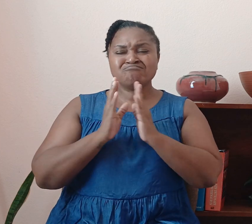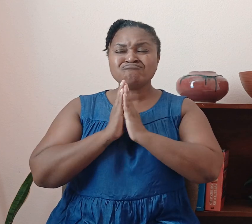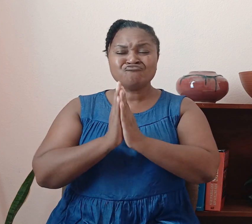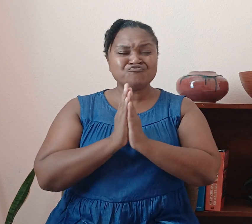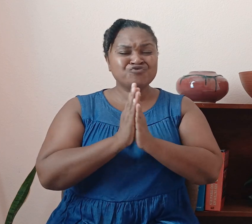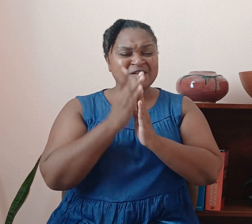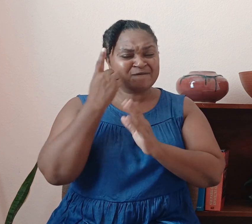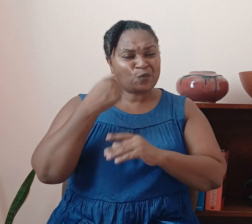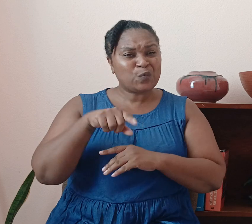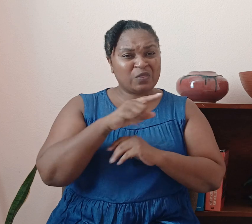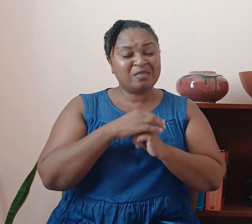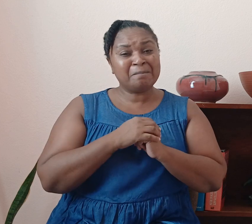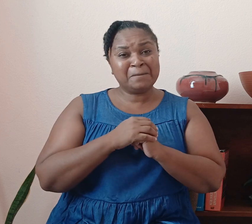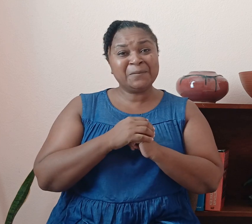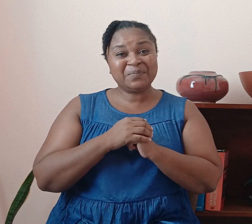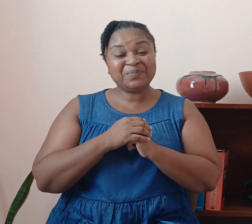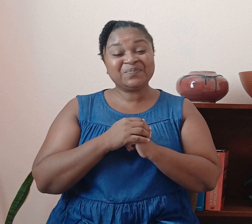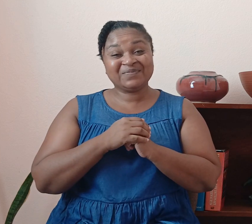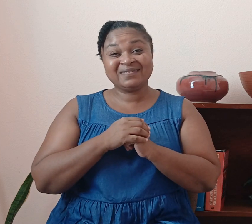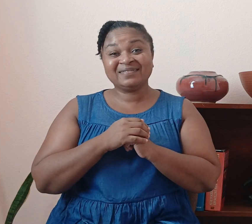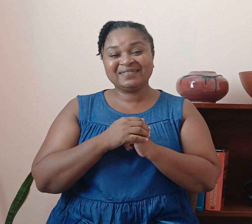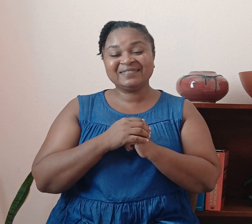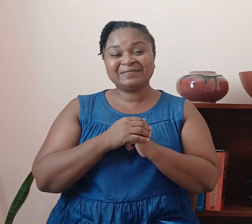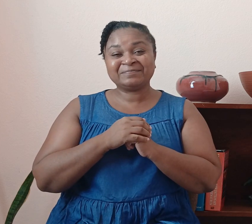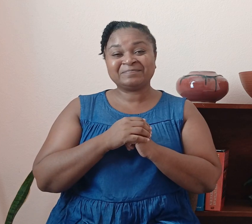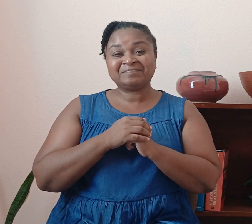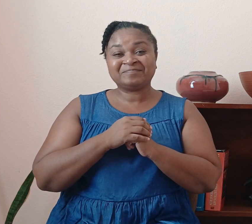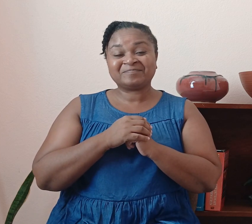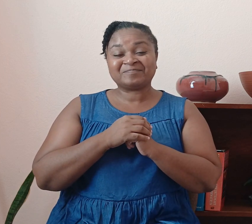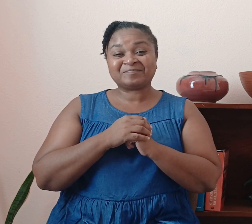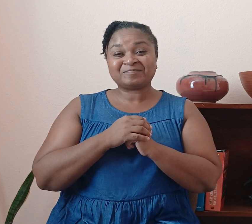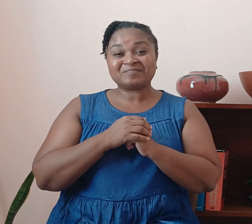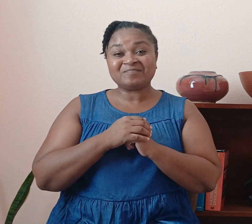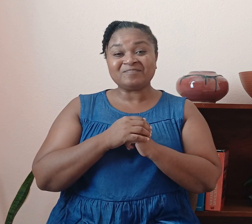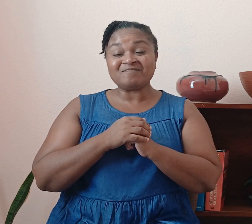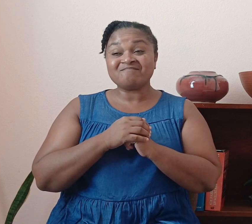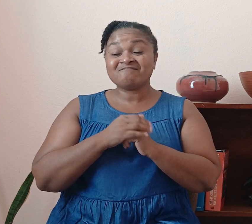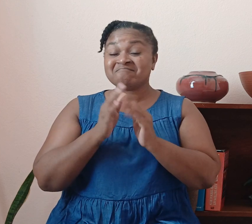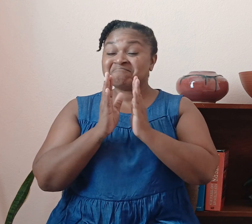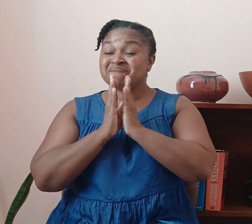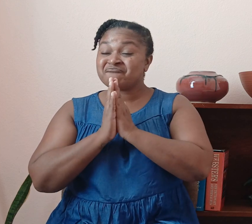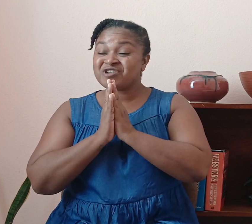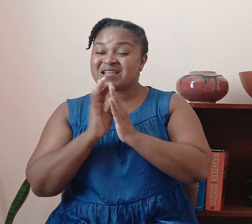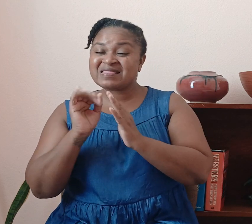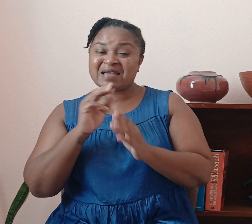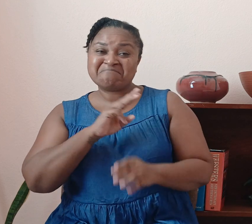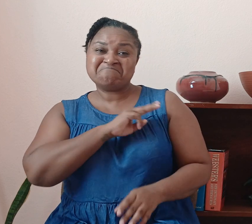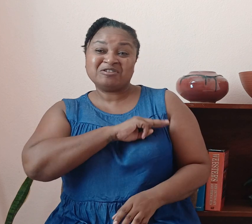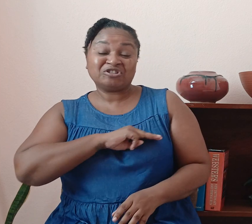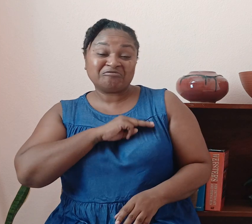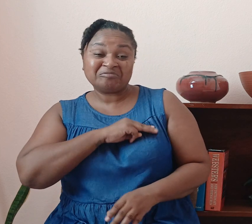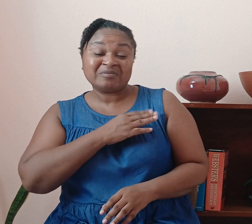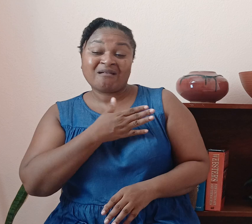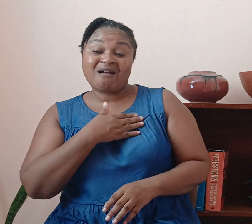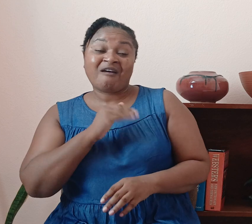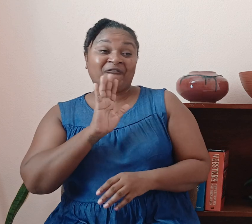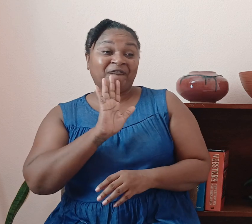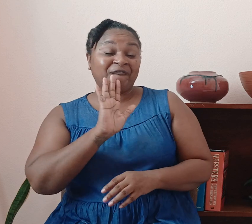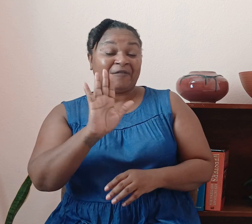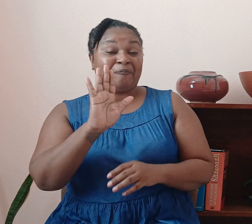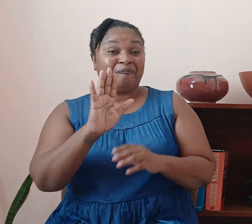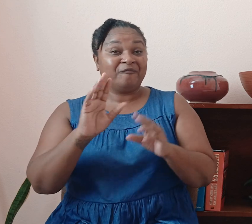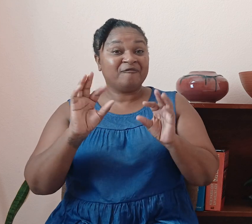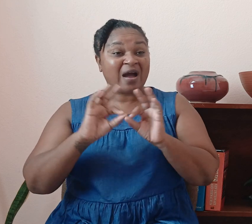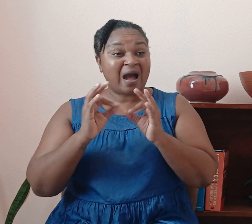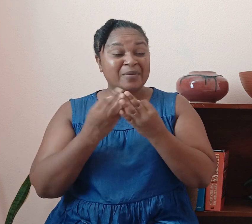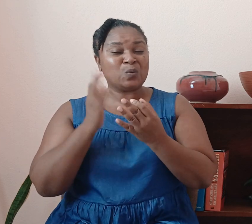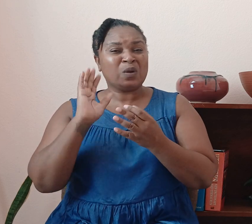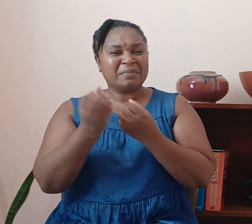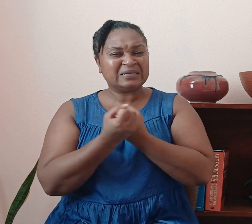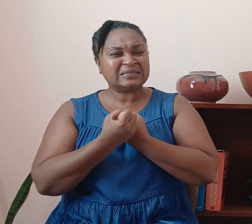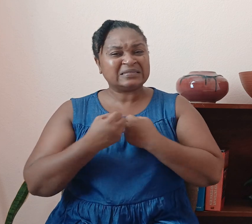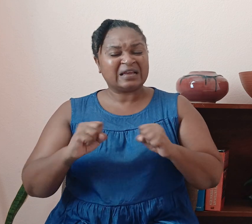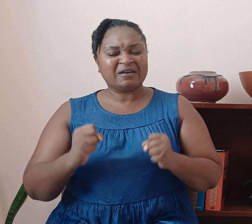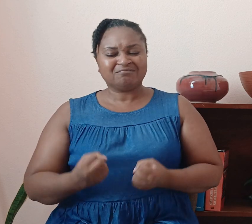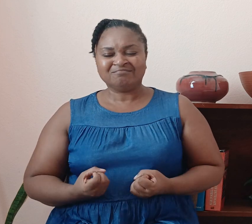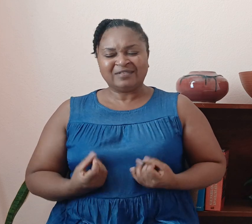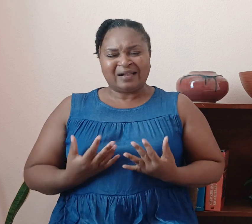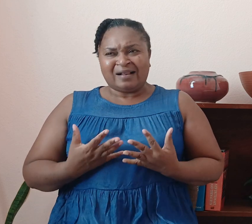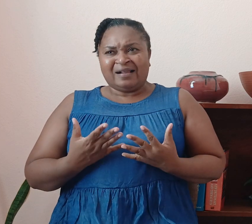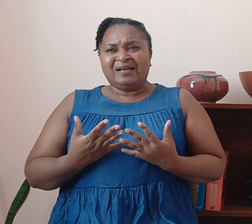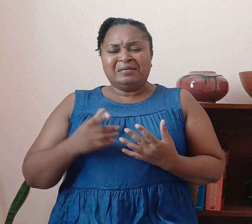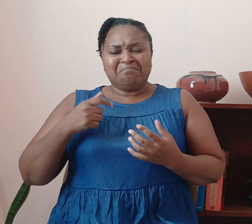o Pray that missionaries and their families will be safe and inspired to continue their work